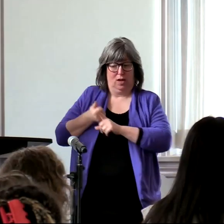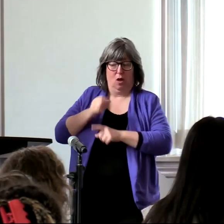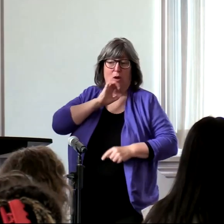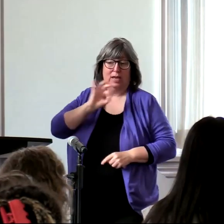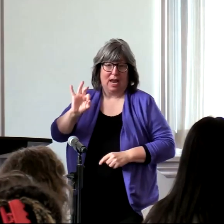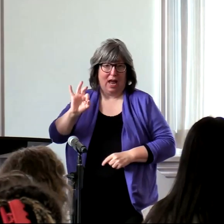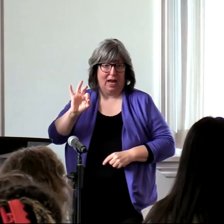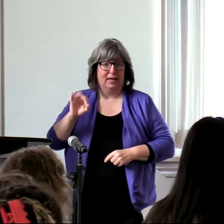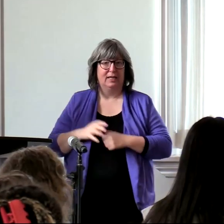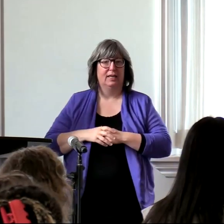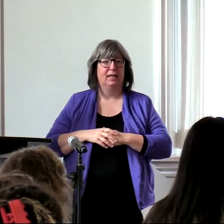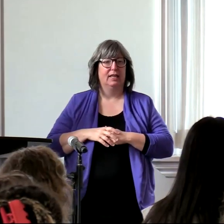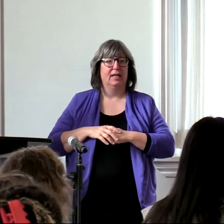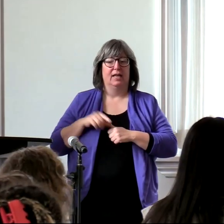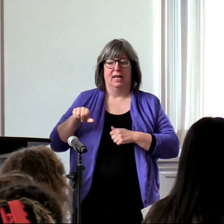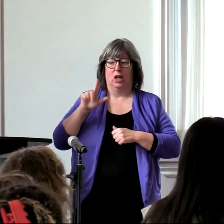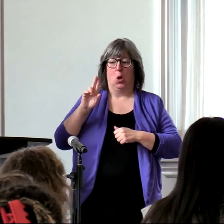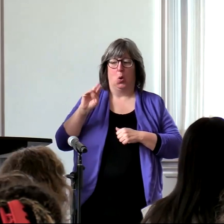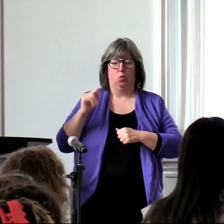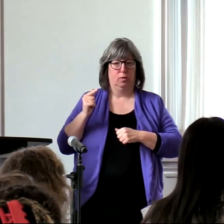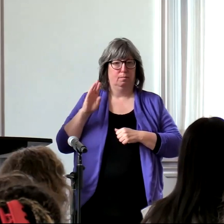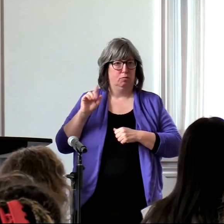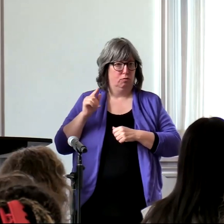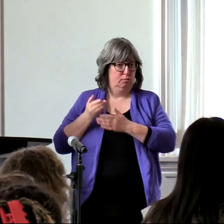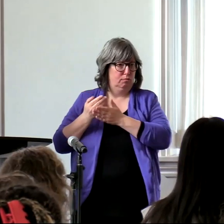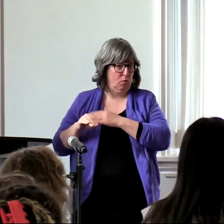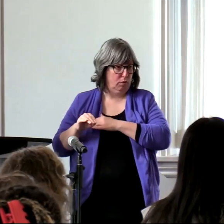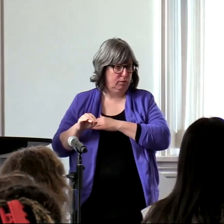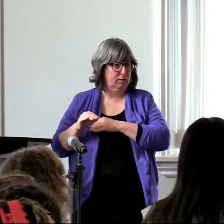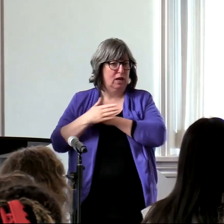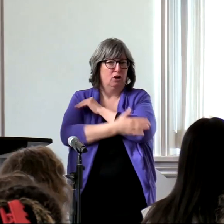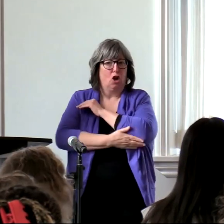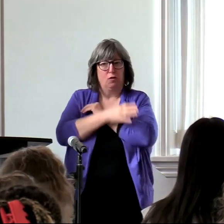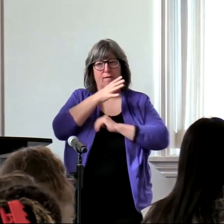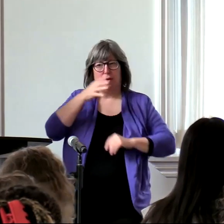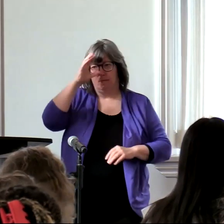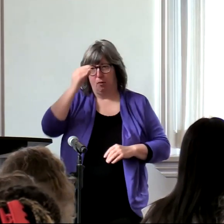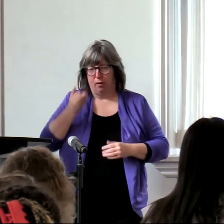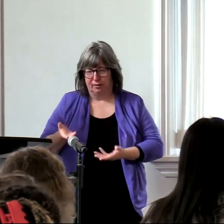Hebb's days as a typical Lunenberg county farm boy ended.